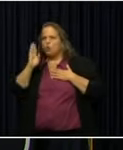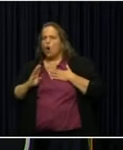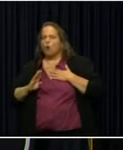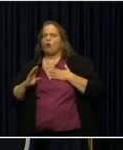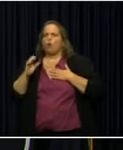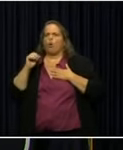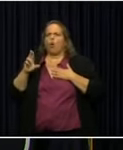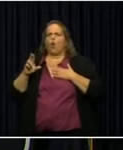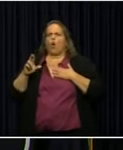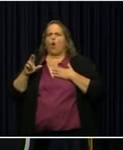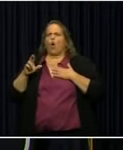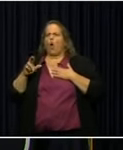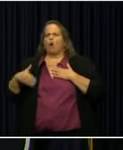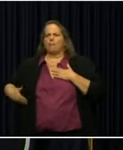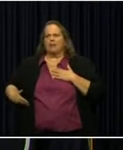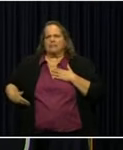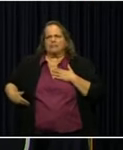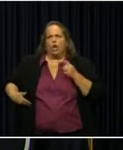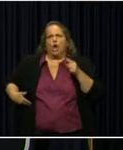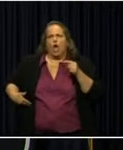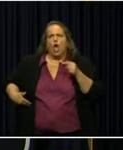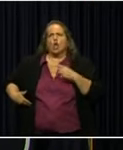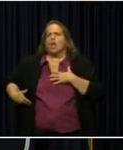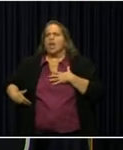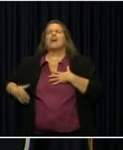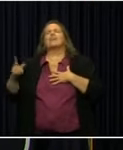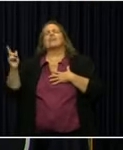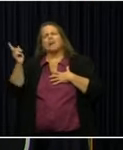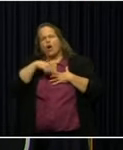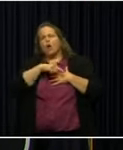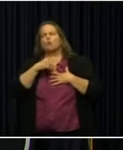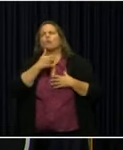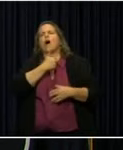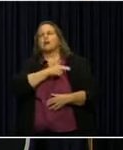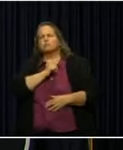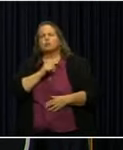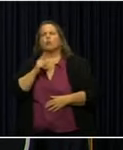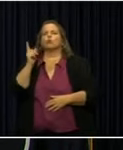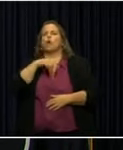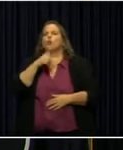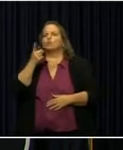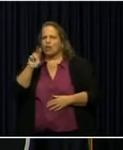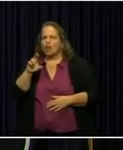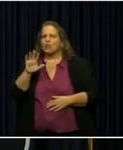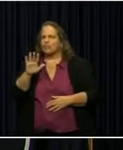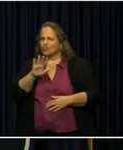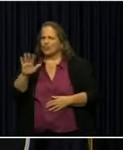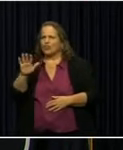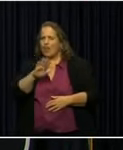AND HOW WE HOPE OUR COMMUNICATIONS GO BECAUSE THIS